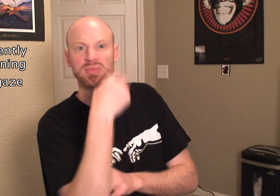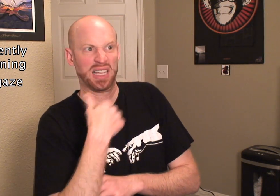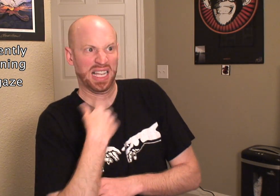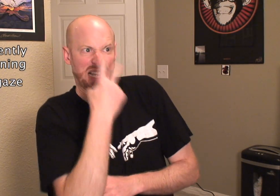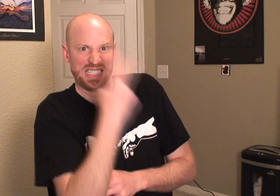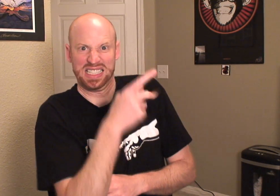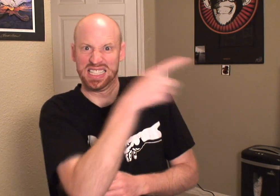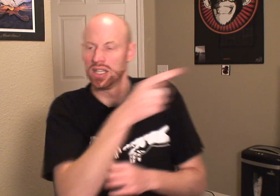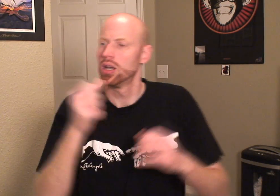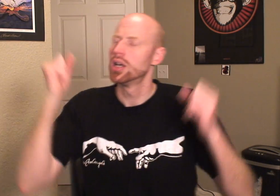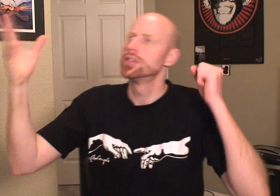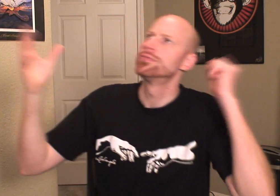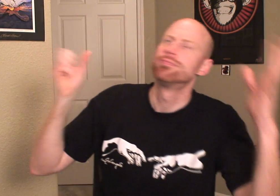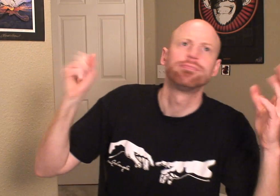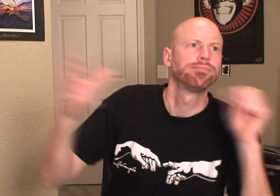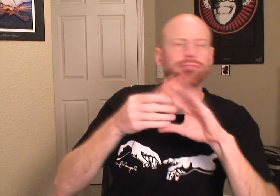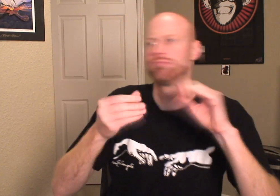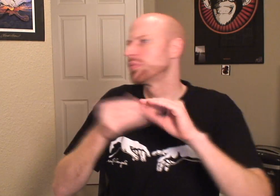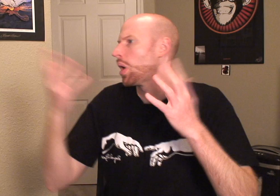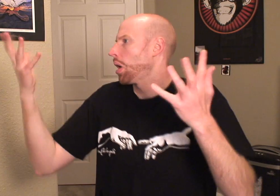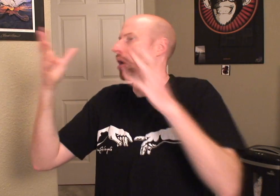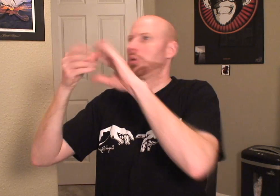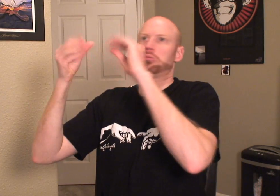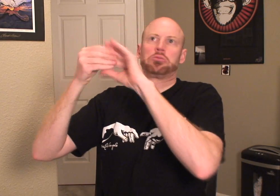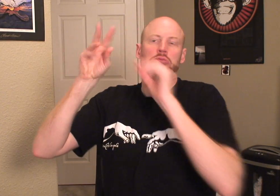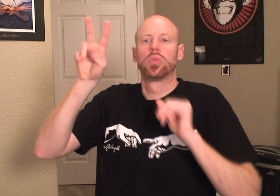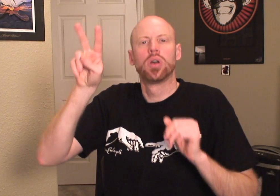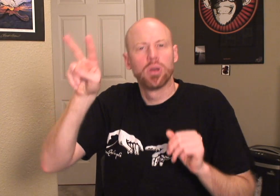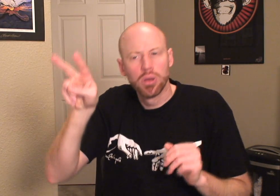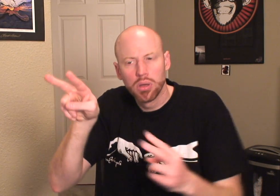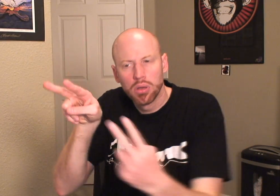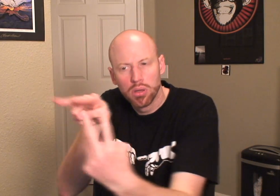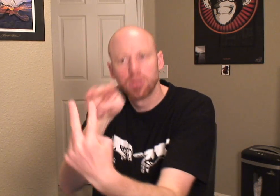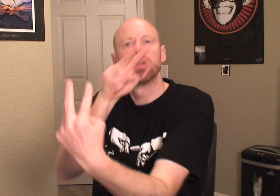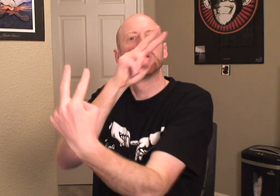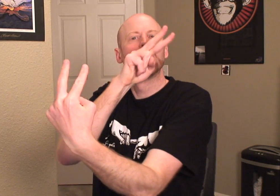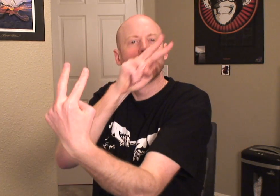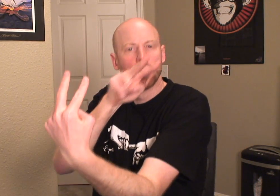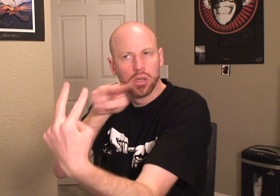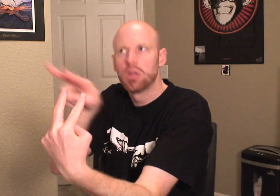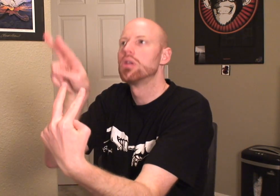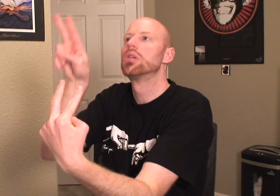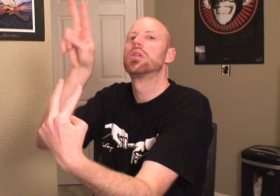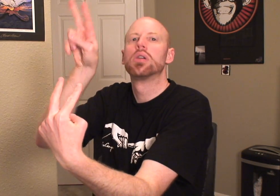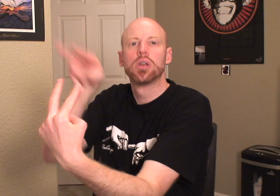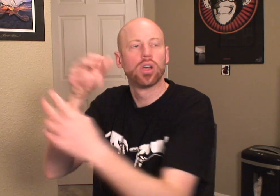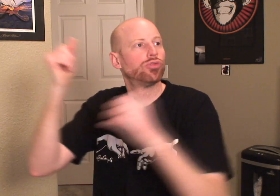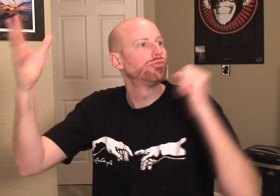is not focused on the one currently listening,